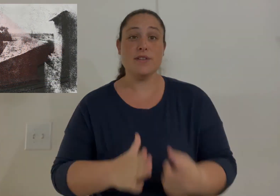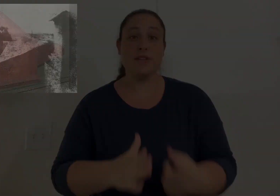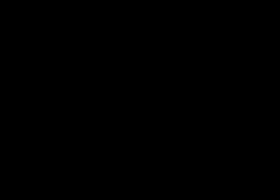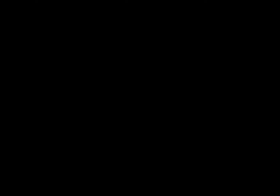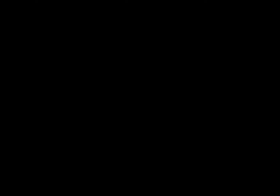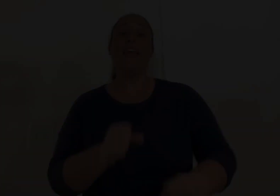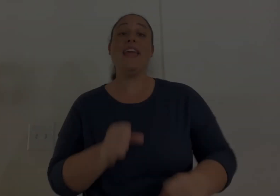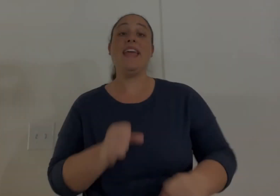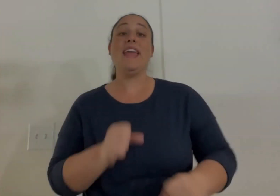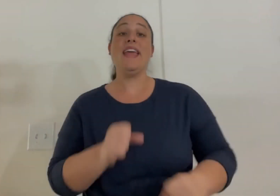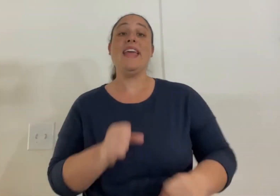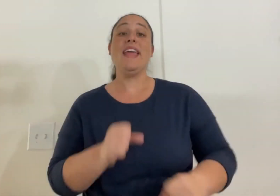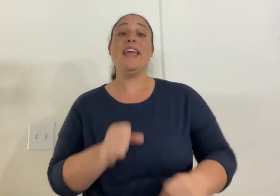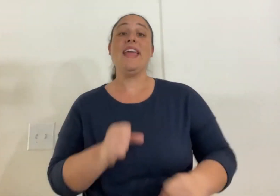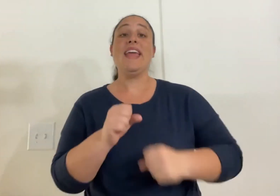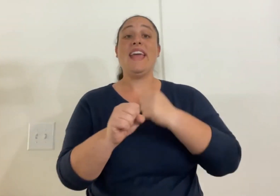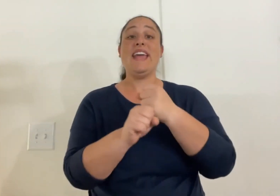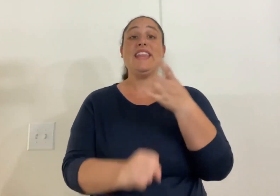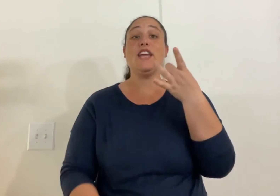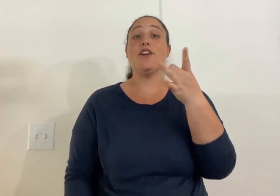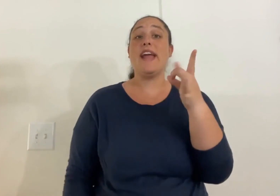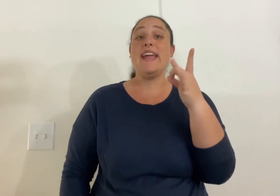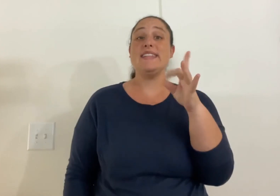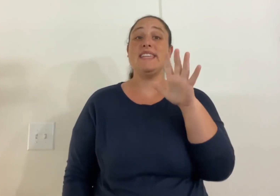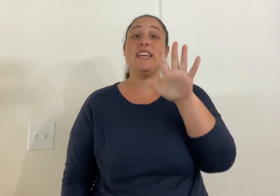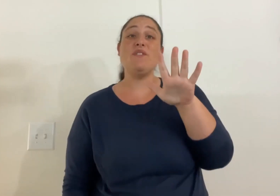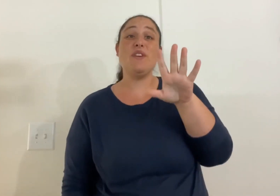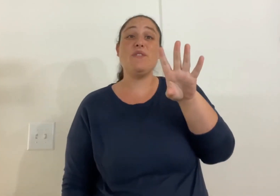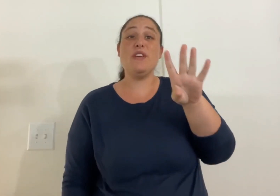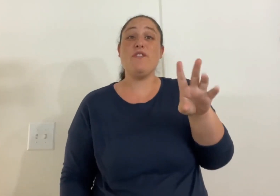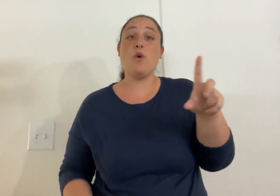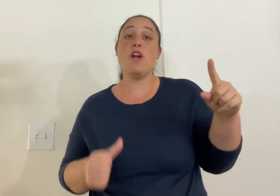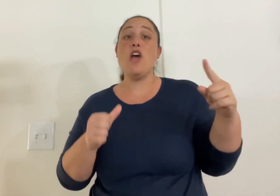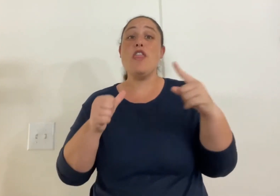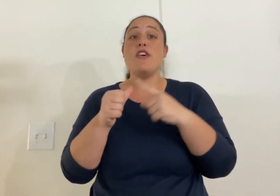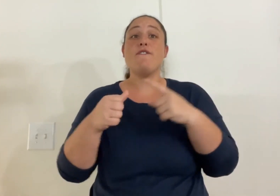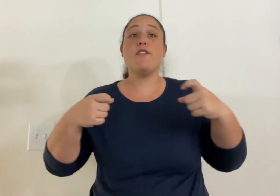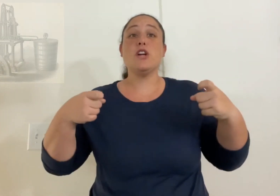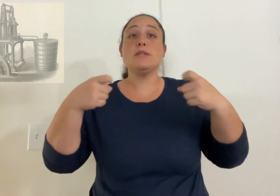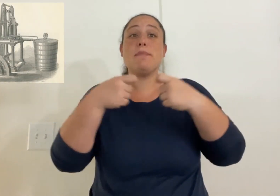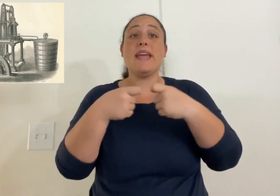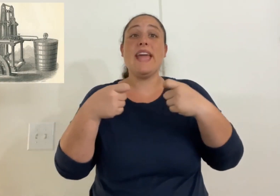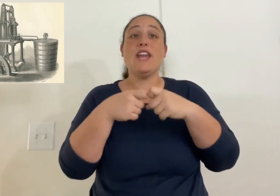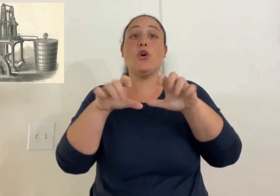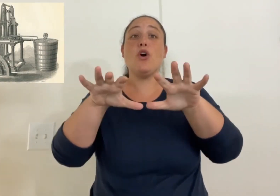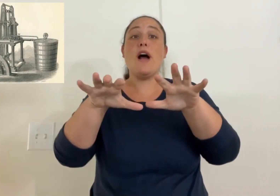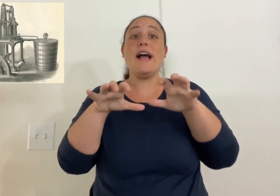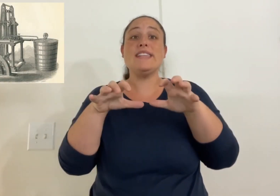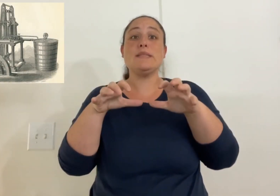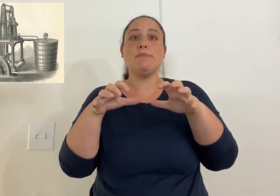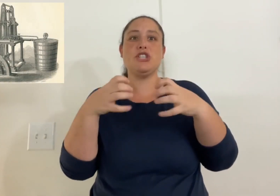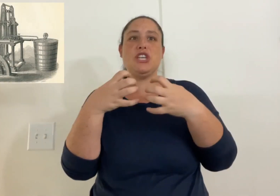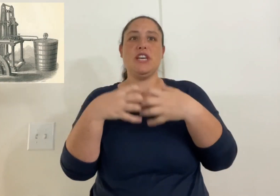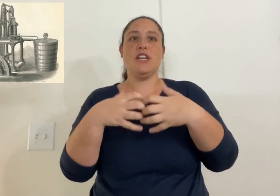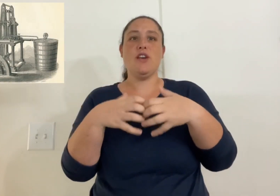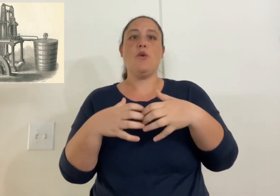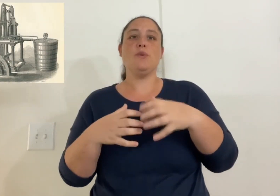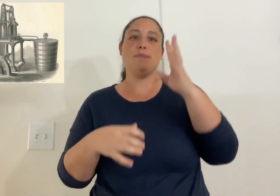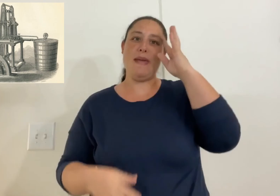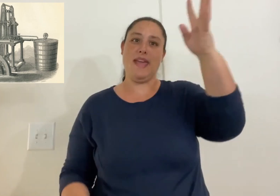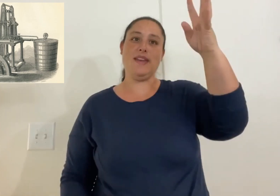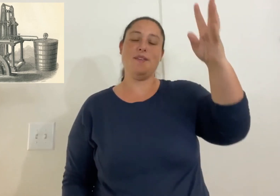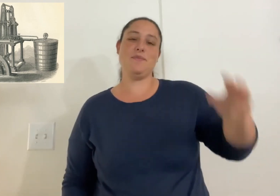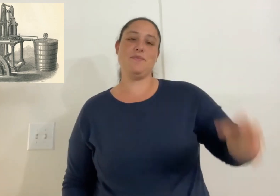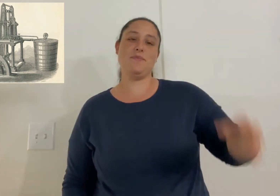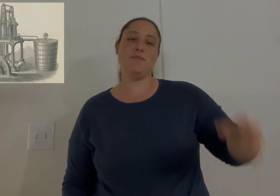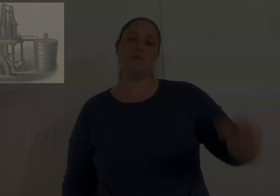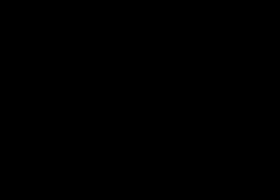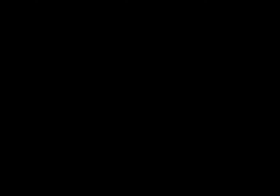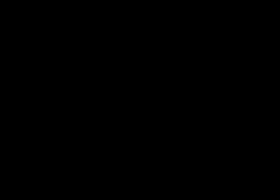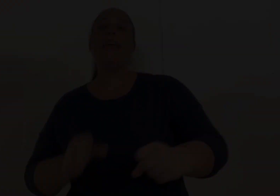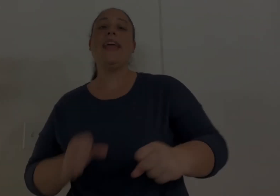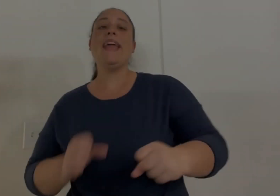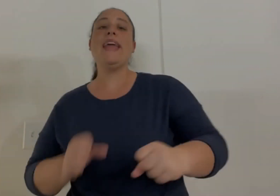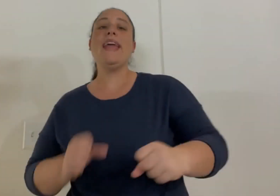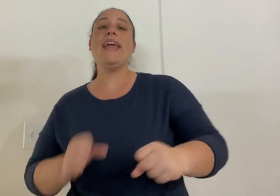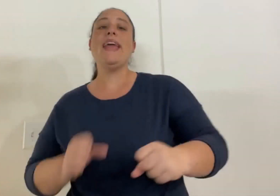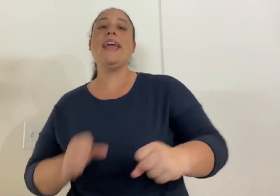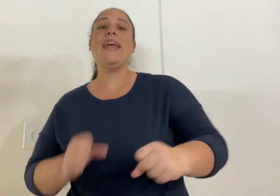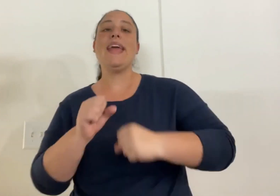In the year 1854, the first mechanical ice machine was made.